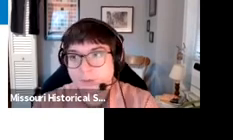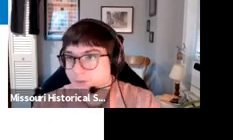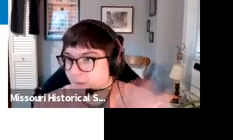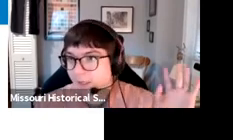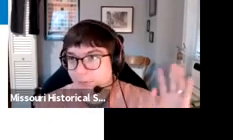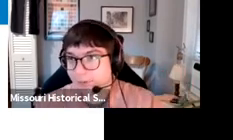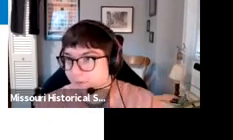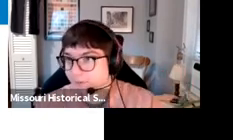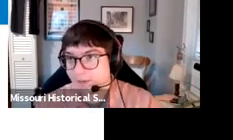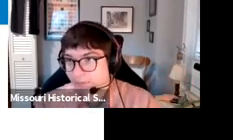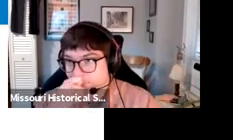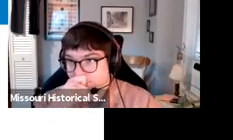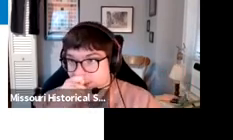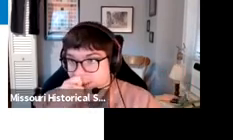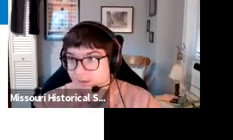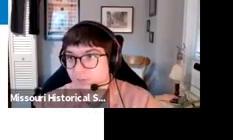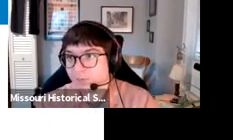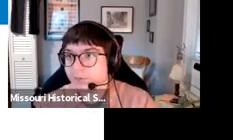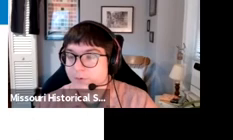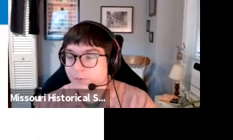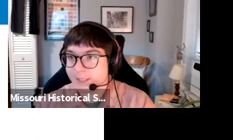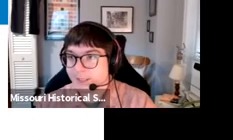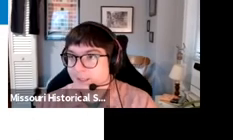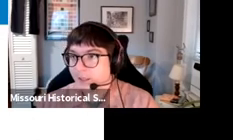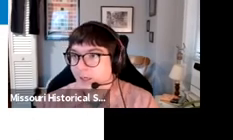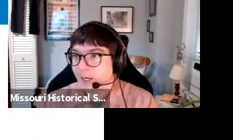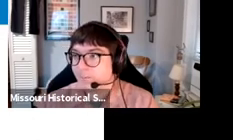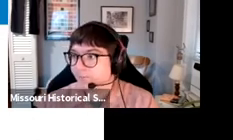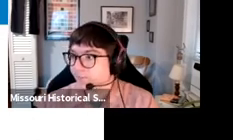the US Army at that time, and was stationed in Japan, he would